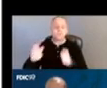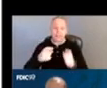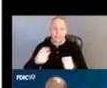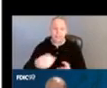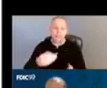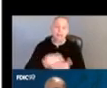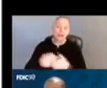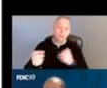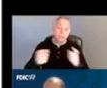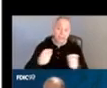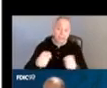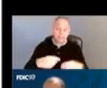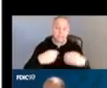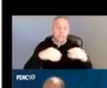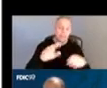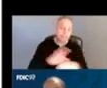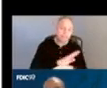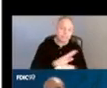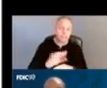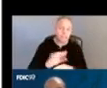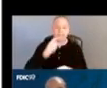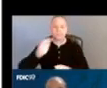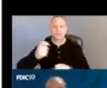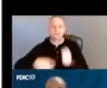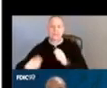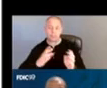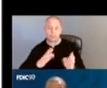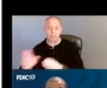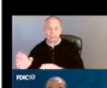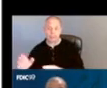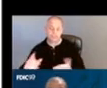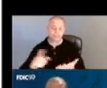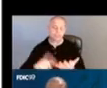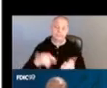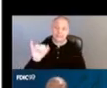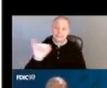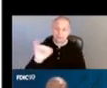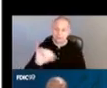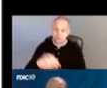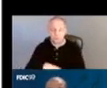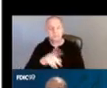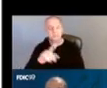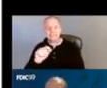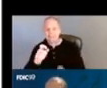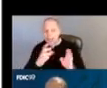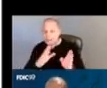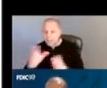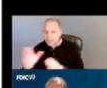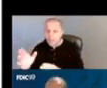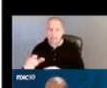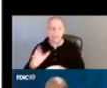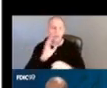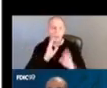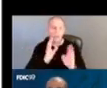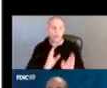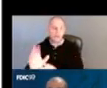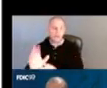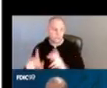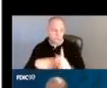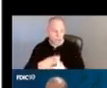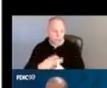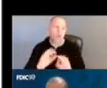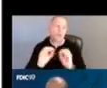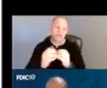a business, and succession planning, insurance, tax planning, organizational times, time management,